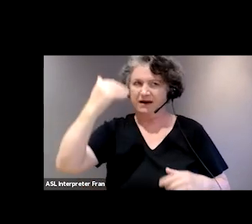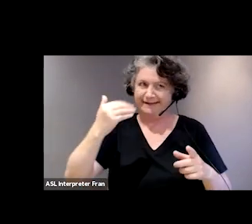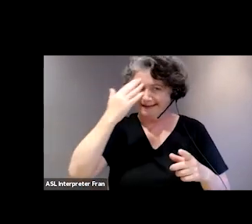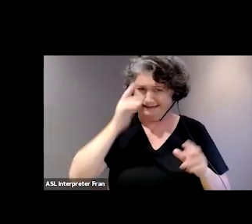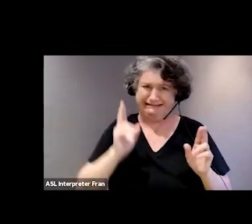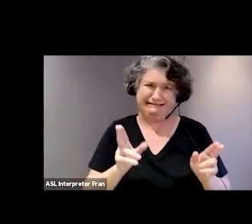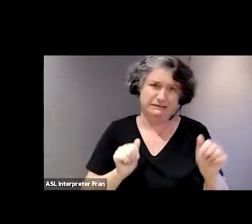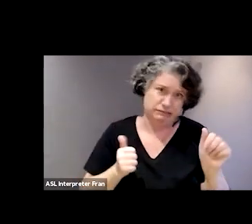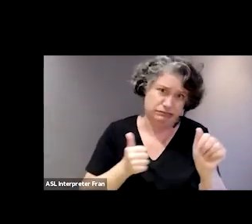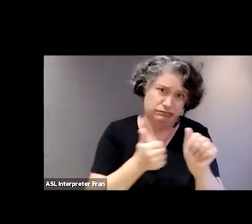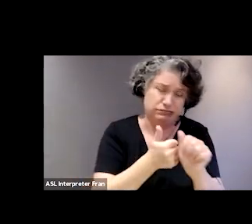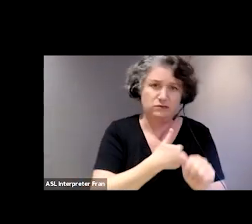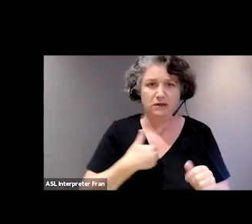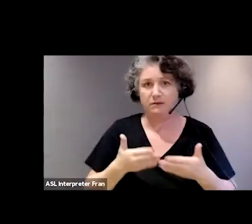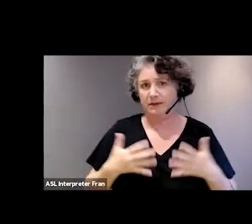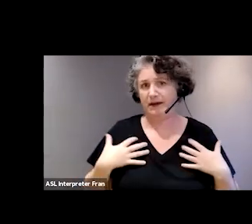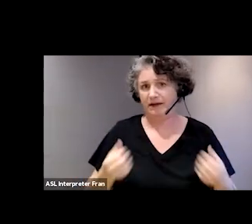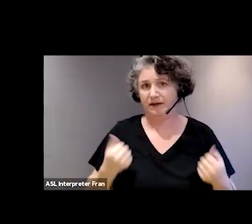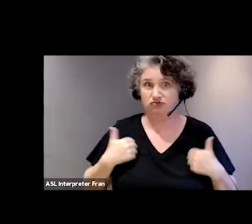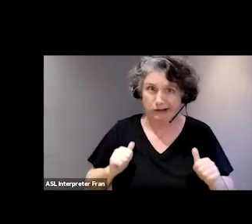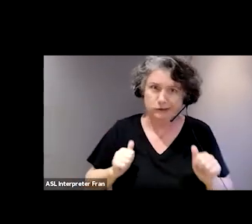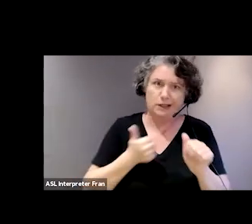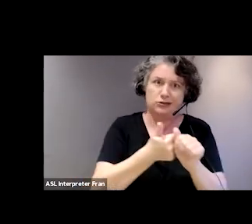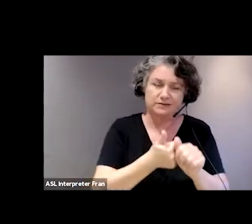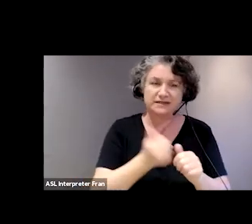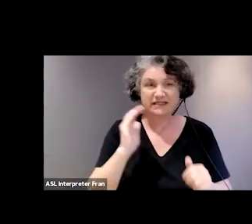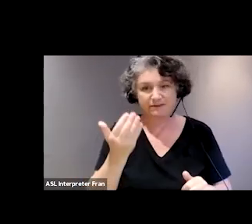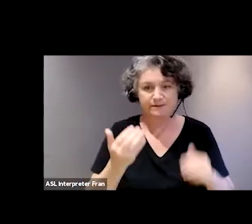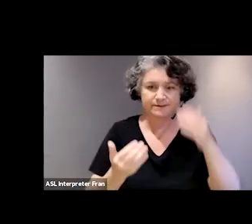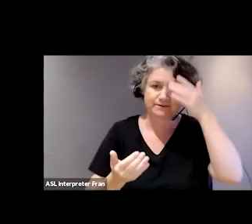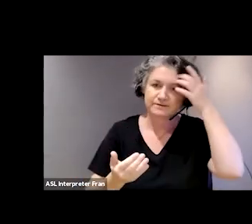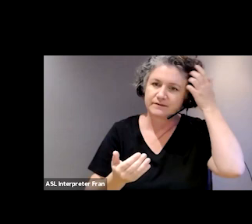factors which I understand, but if there is any way to speed up that process because the more we are trying to encourage people to get fully vaccinated or one